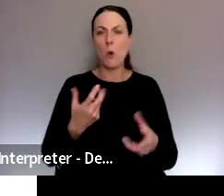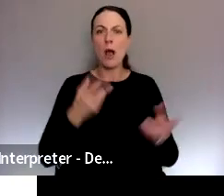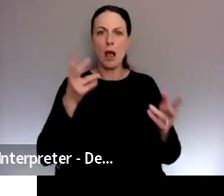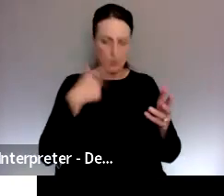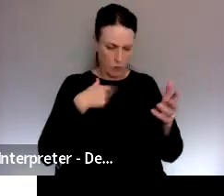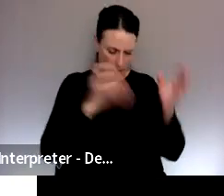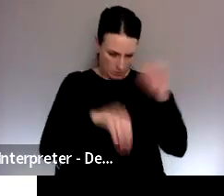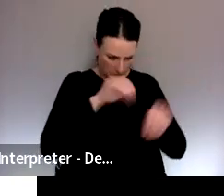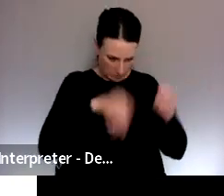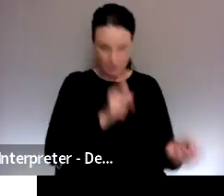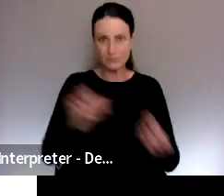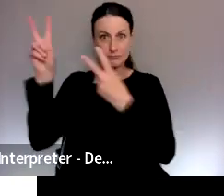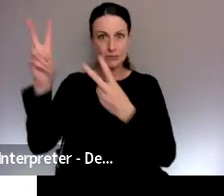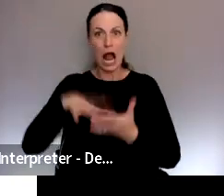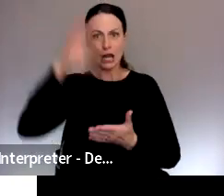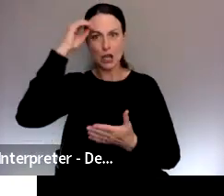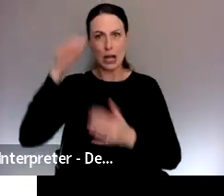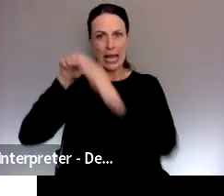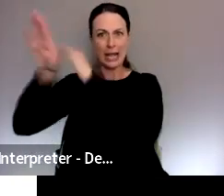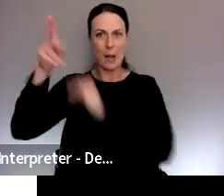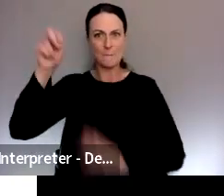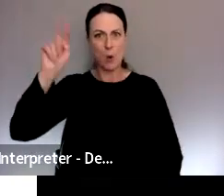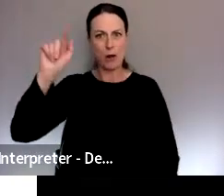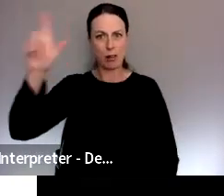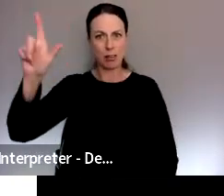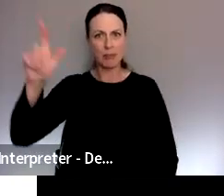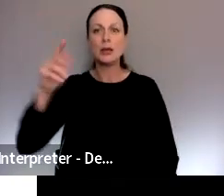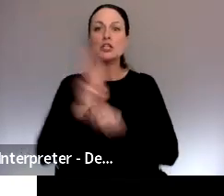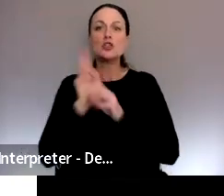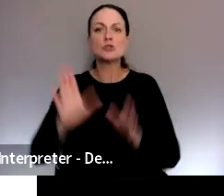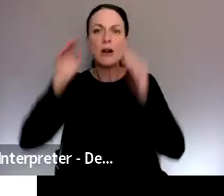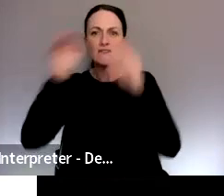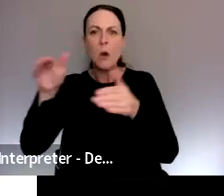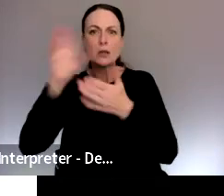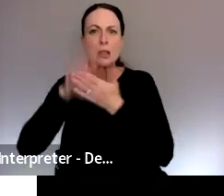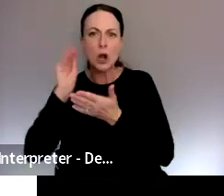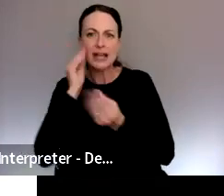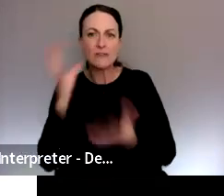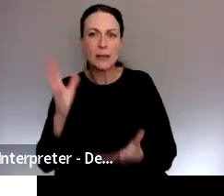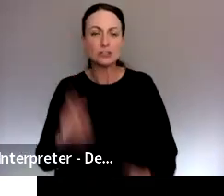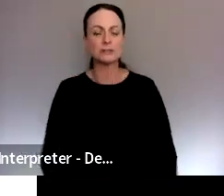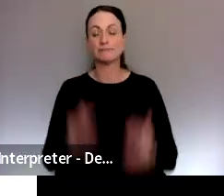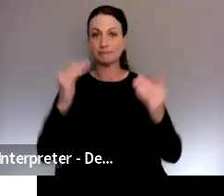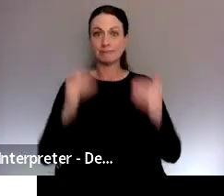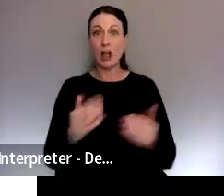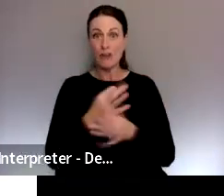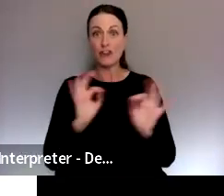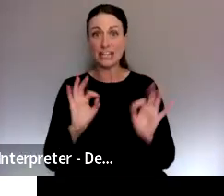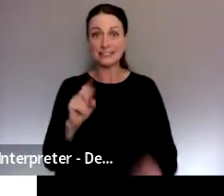into a learning portal so it's going to be a great wealth of user-focused learning information. We also have free stuff,